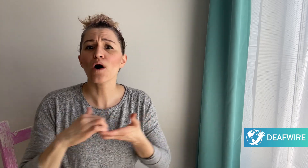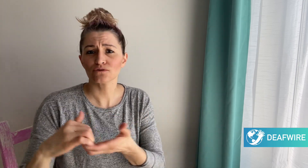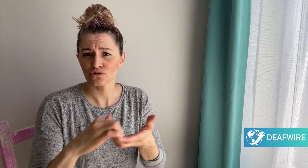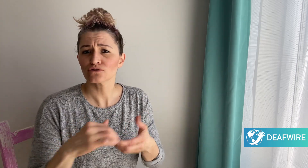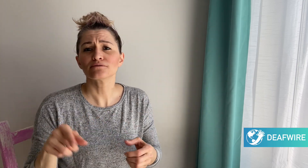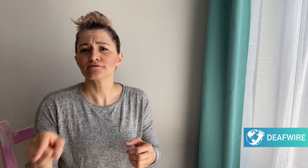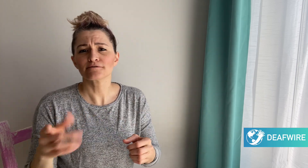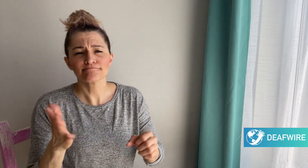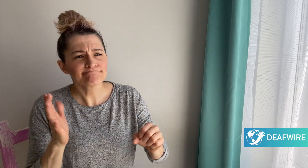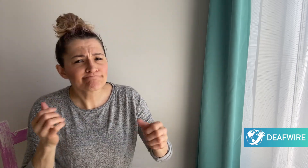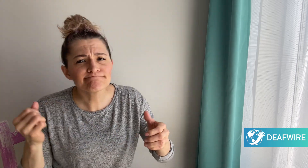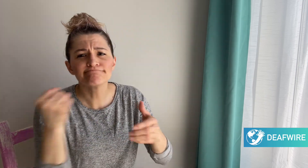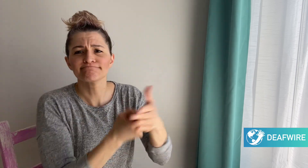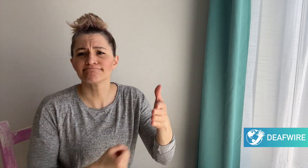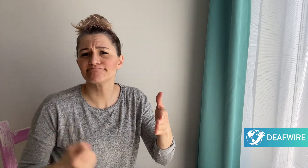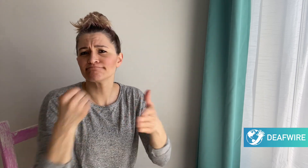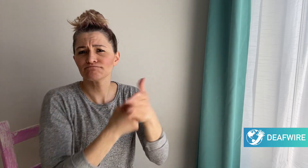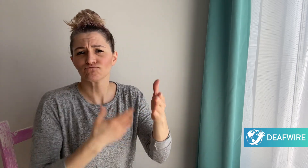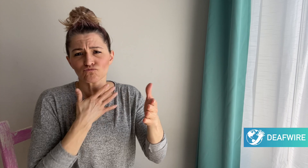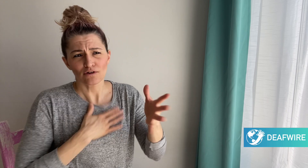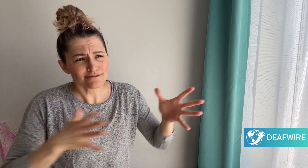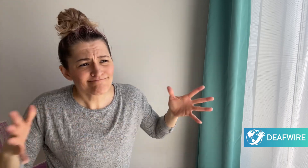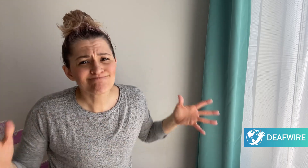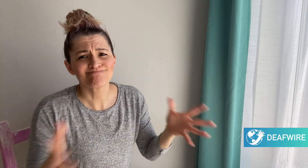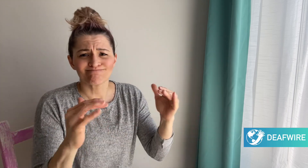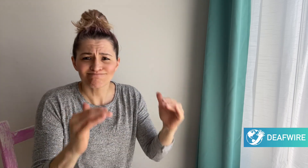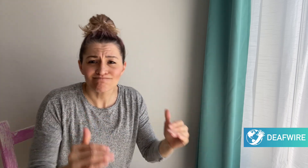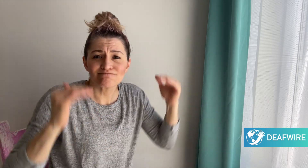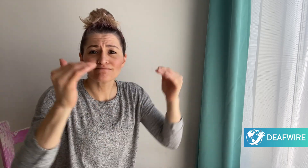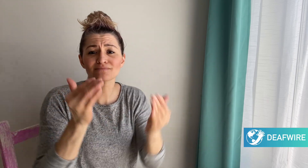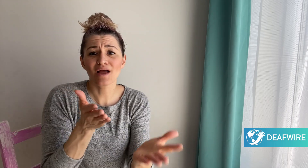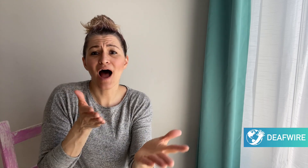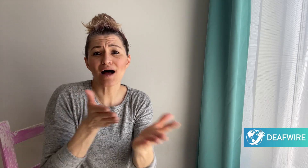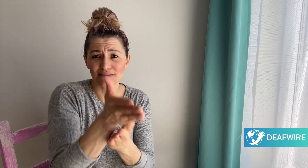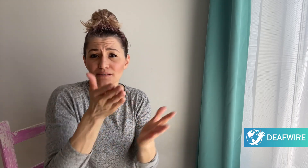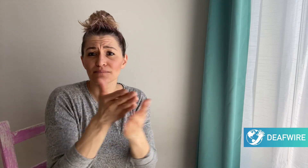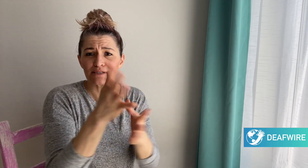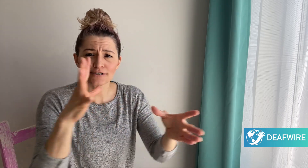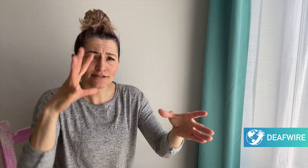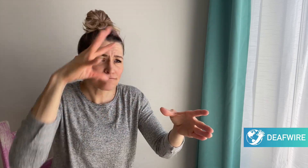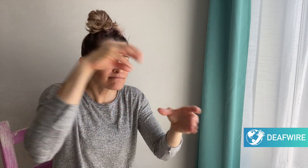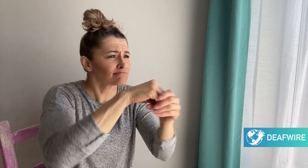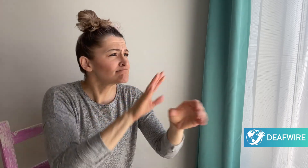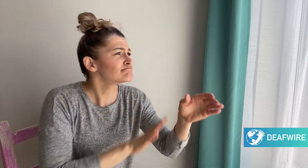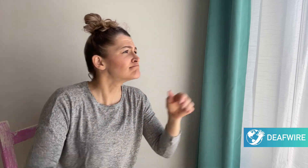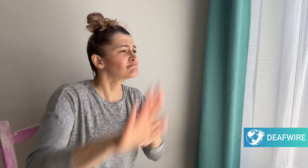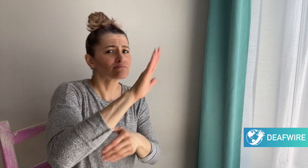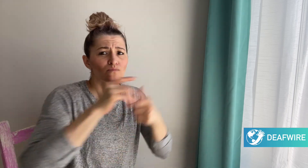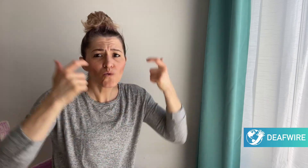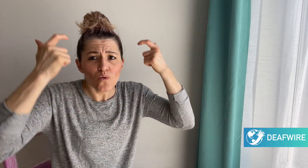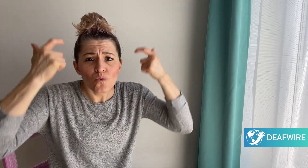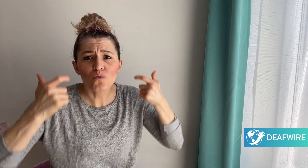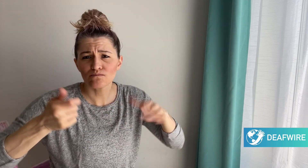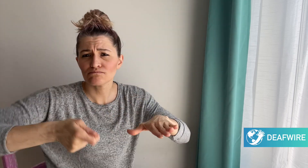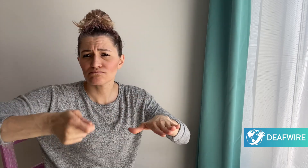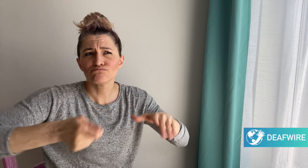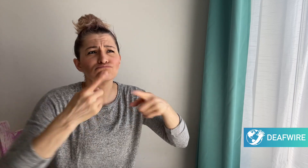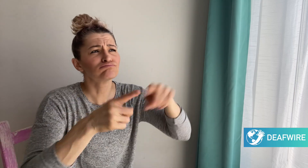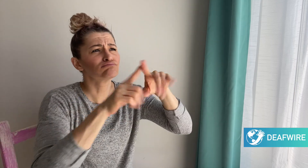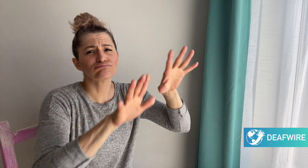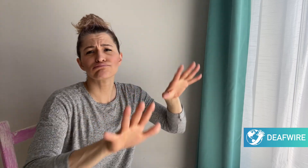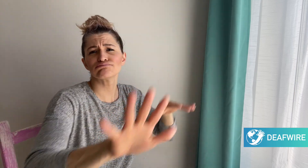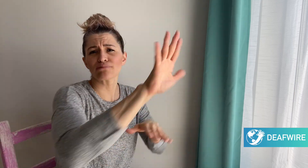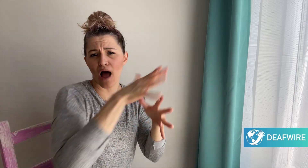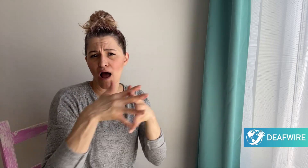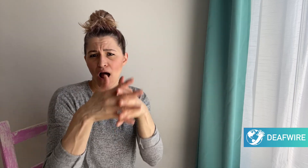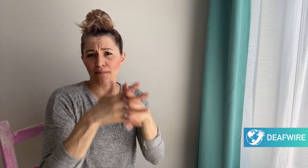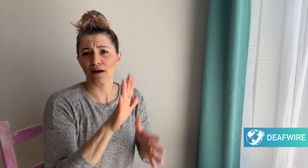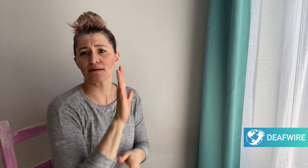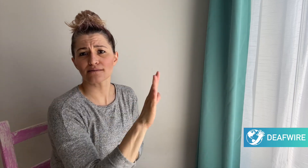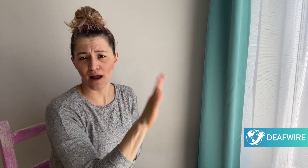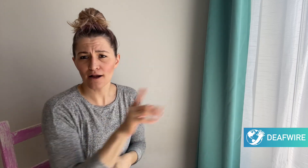that advocates for improved accessibility throughout the justice system.